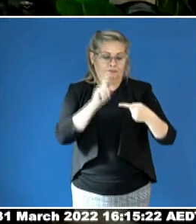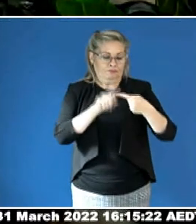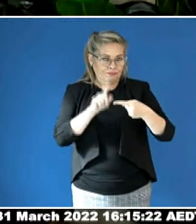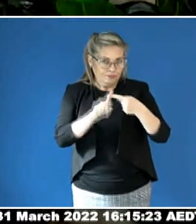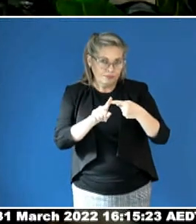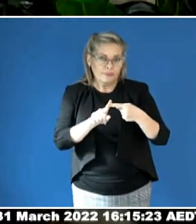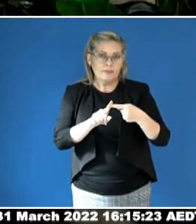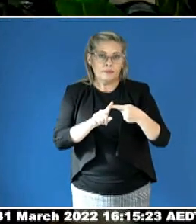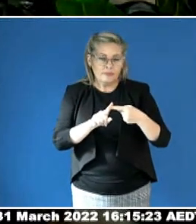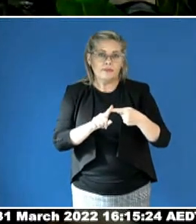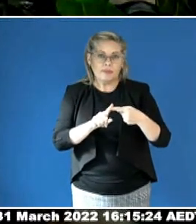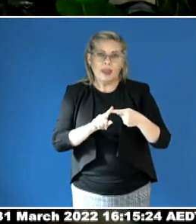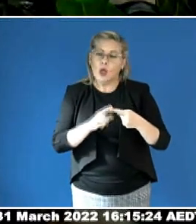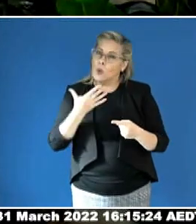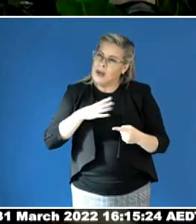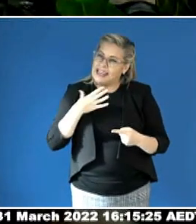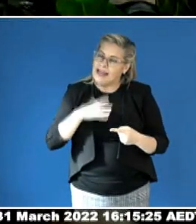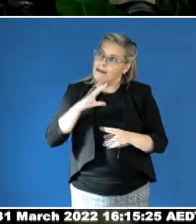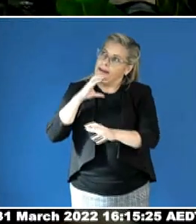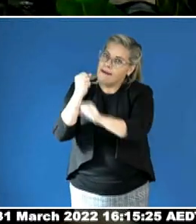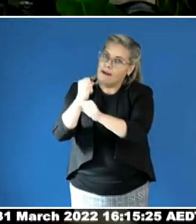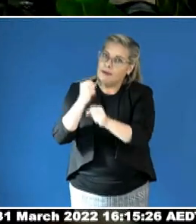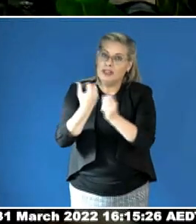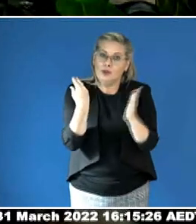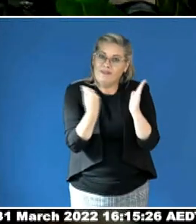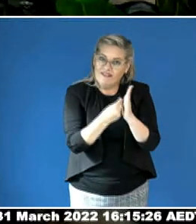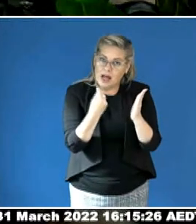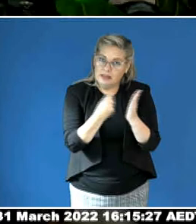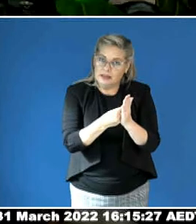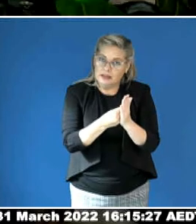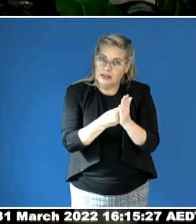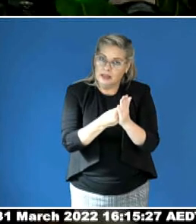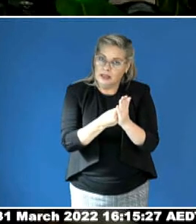fund, develop and deliver a wide range of preventative education programs and resources